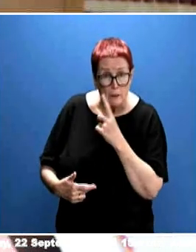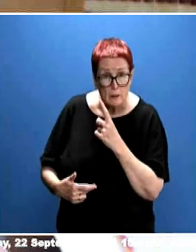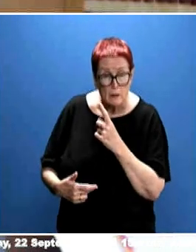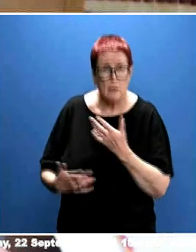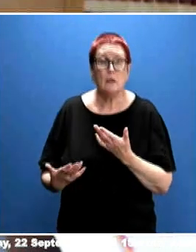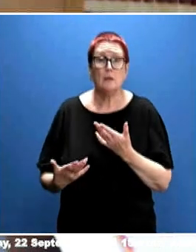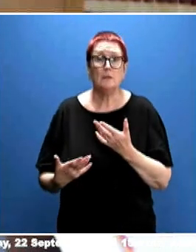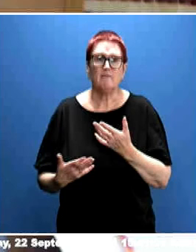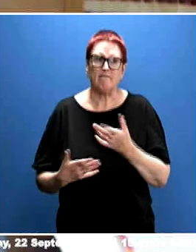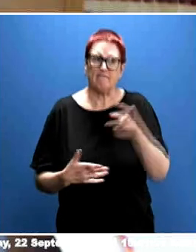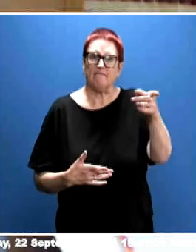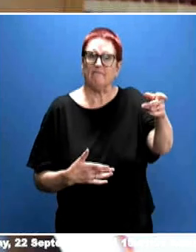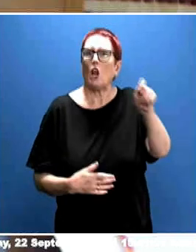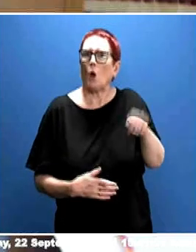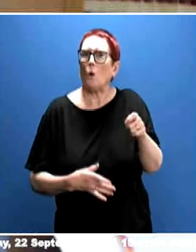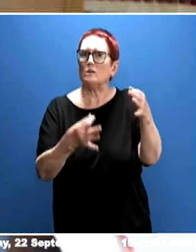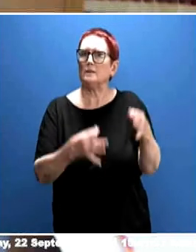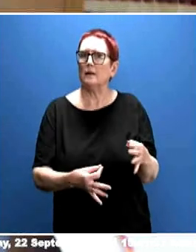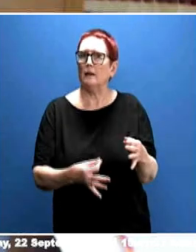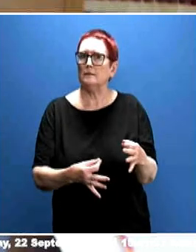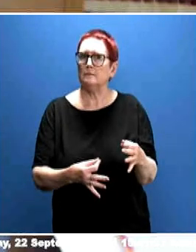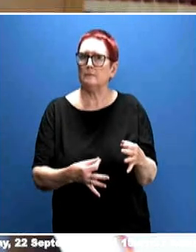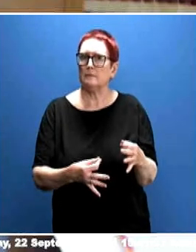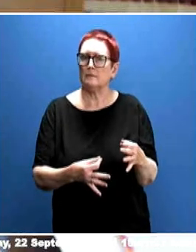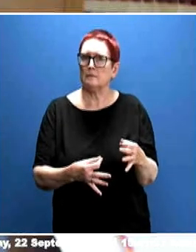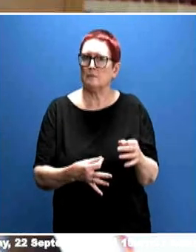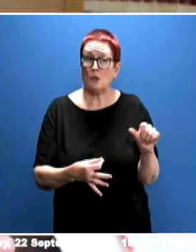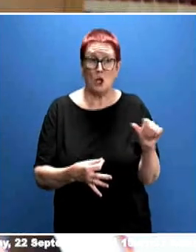criminal court to determine whether that child can be released on bail.